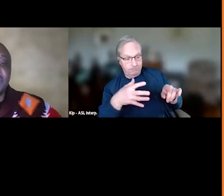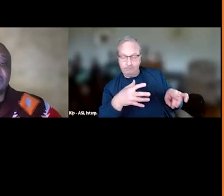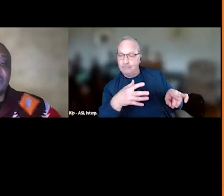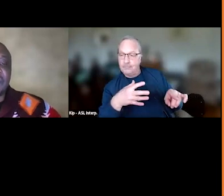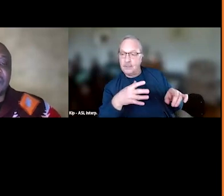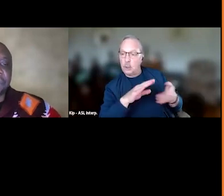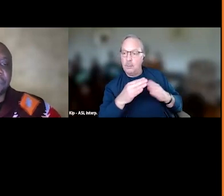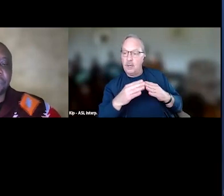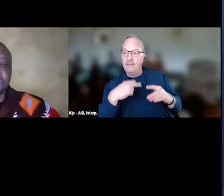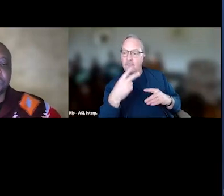Next slide.